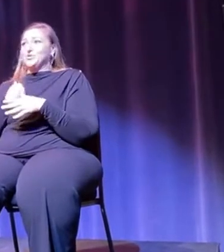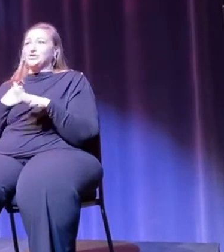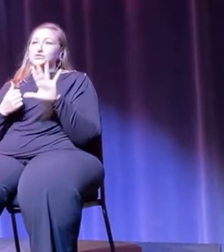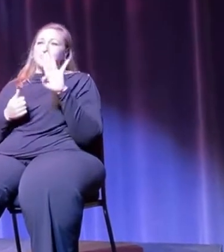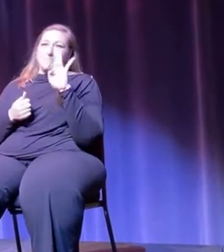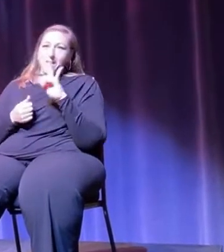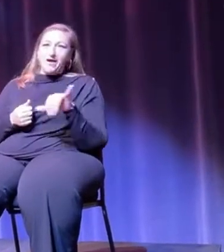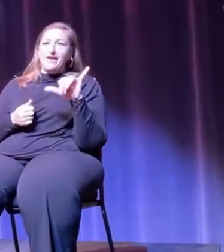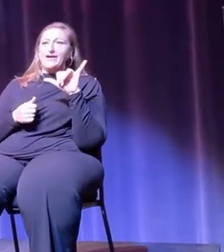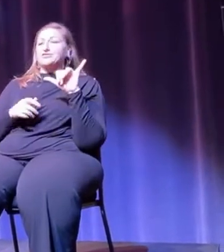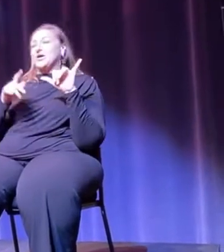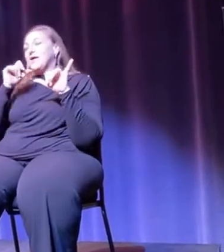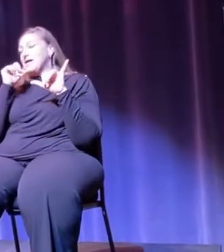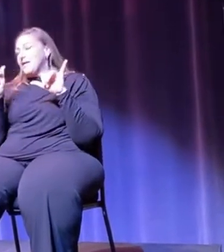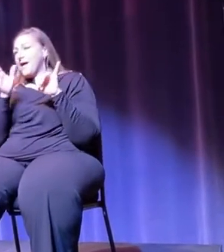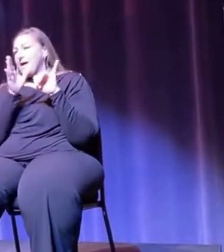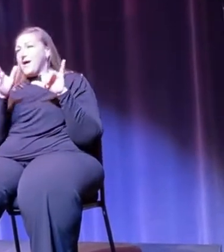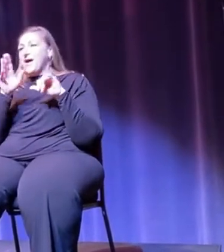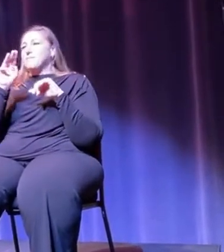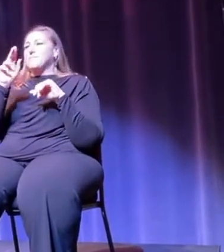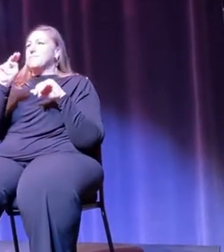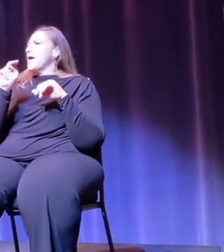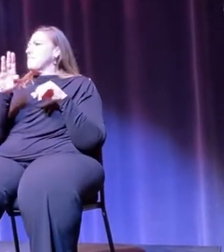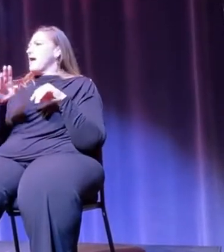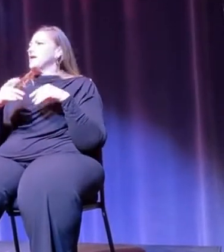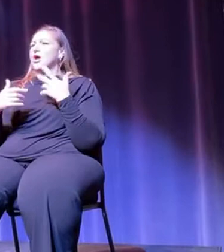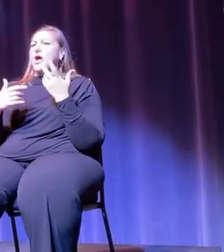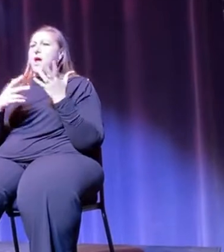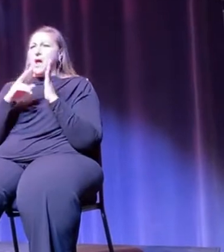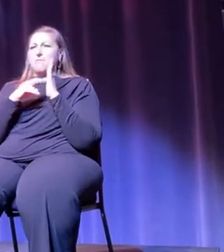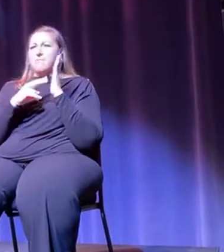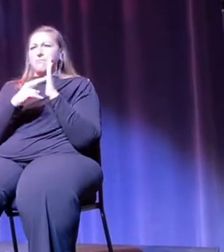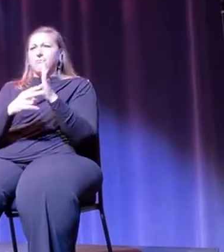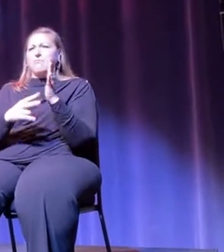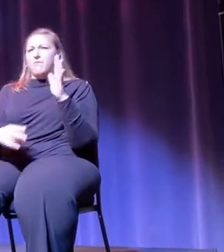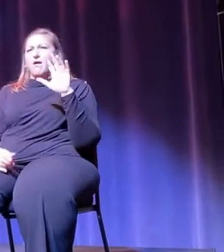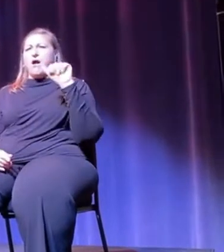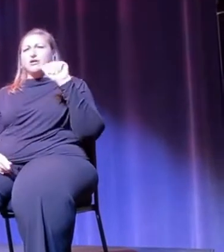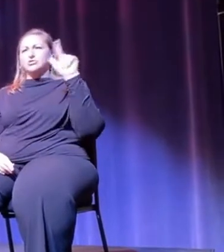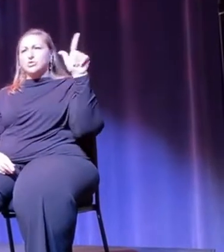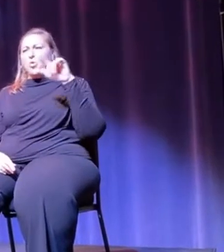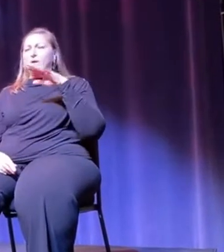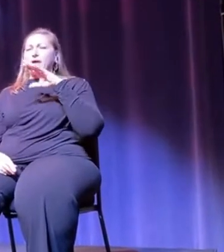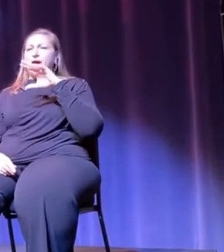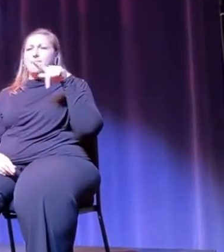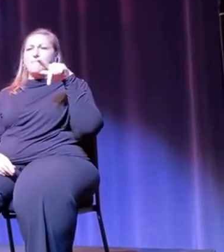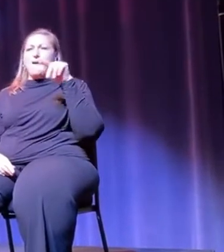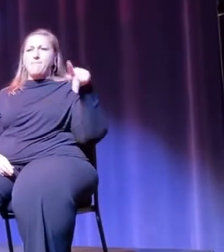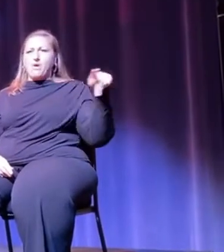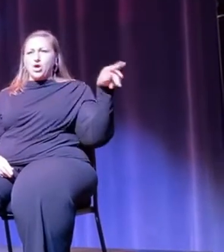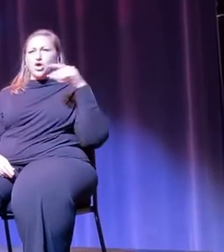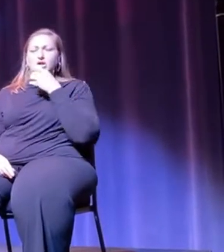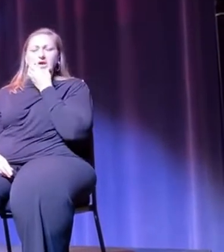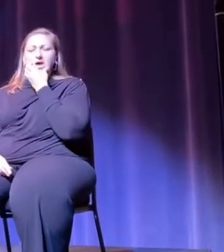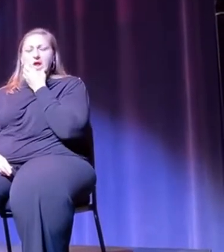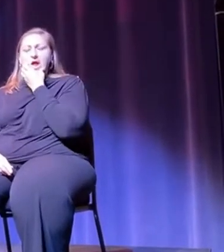you can be nonbinary. Pat Parker, I read the letters of Pat Parker and Audre Lorde. For me, I'm importing always uplifting